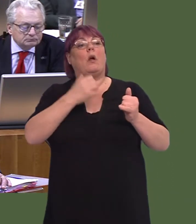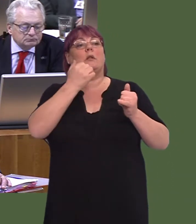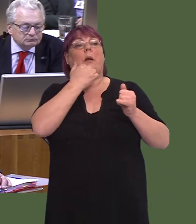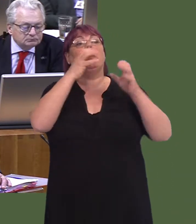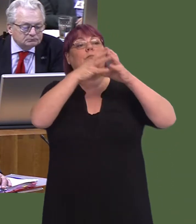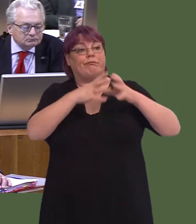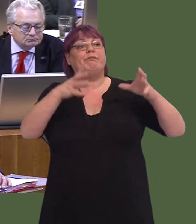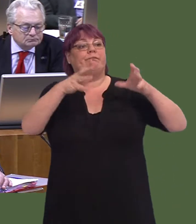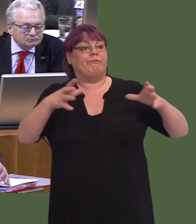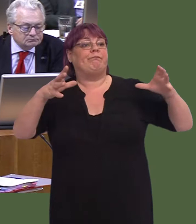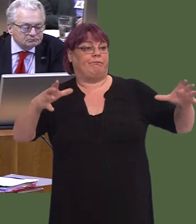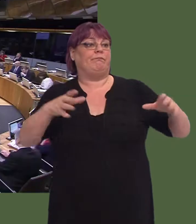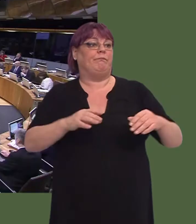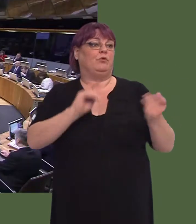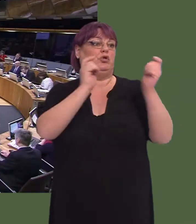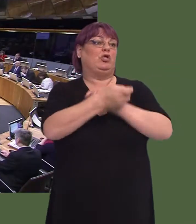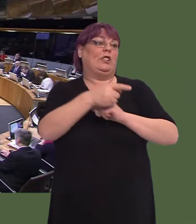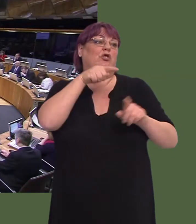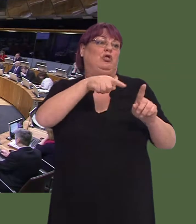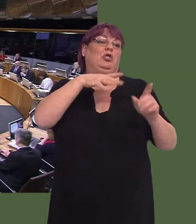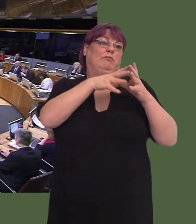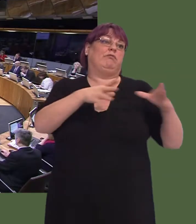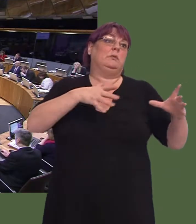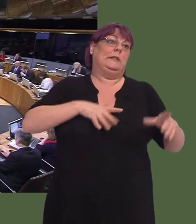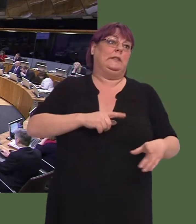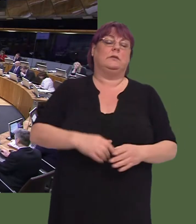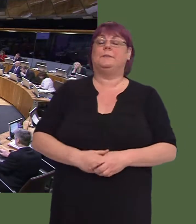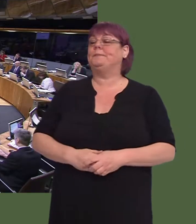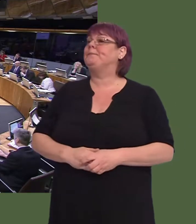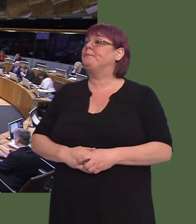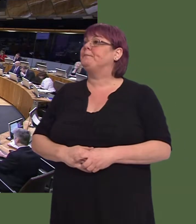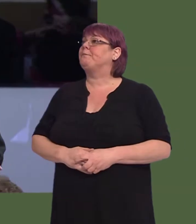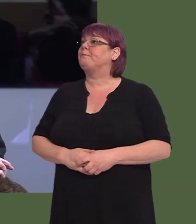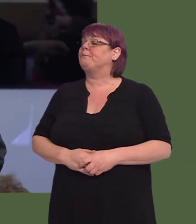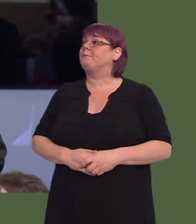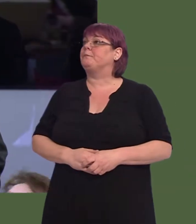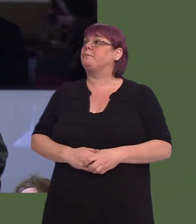Mohammad Asghar (Oscar) AM: First Minister, research has shown that women from black,